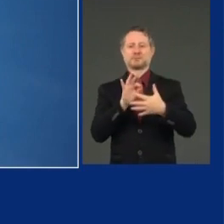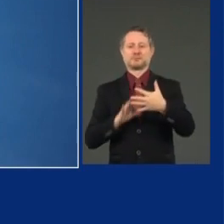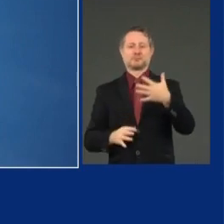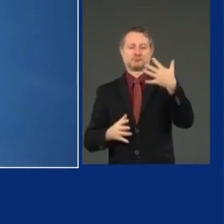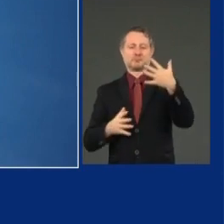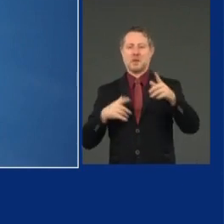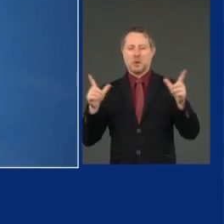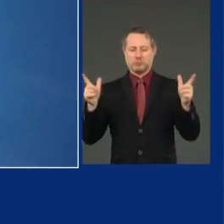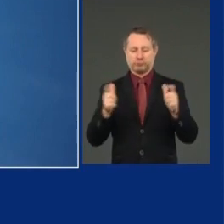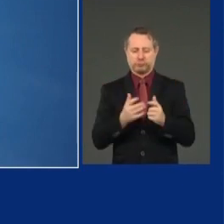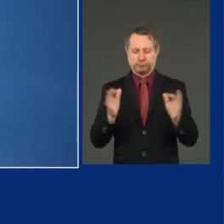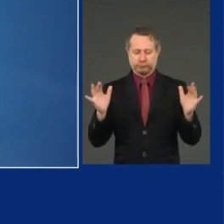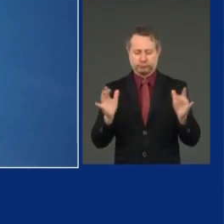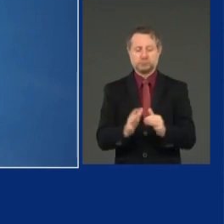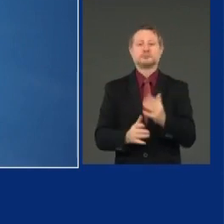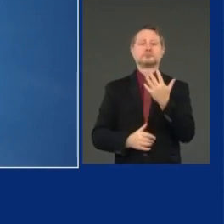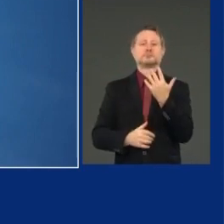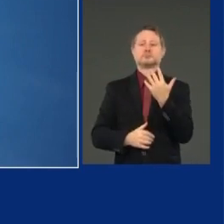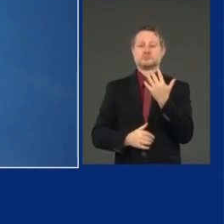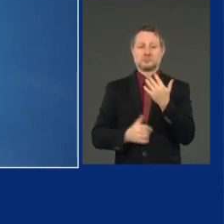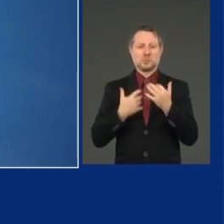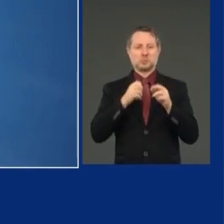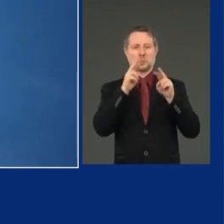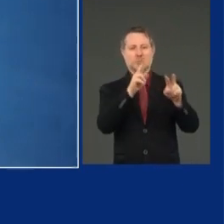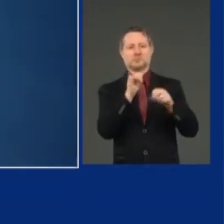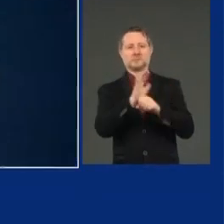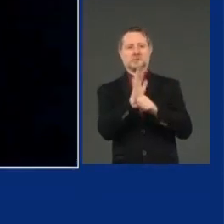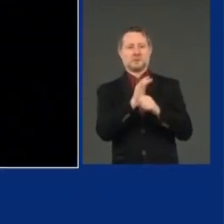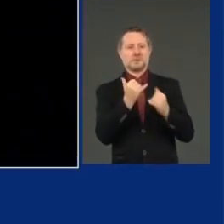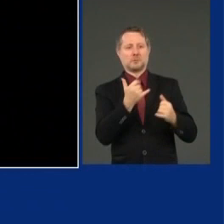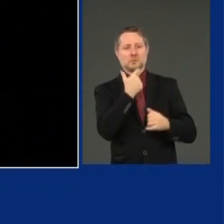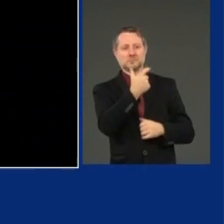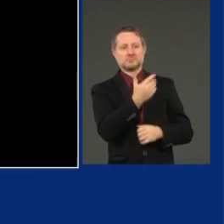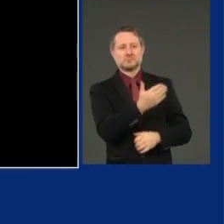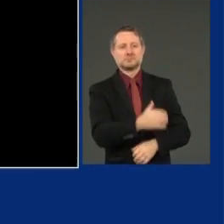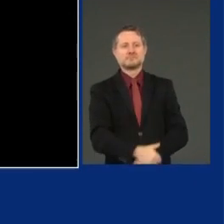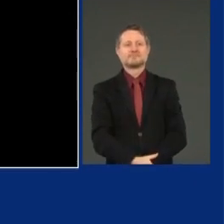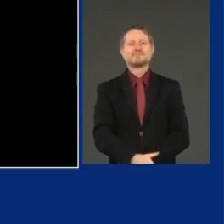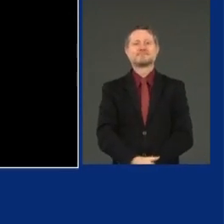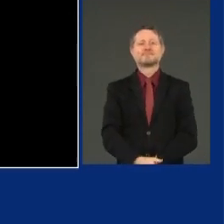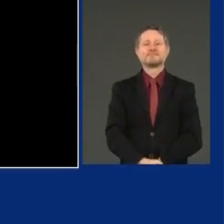AND THESE ARE THE FIVE FINALISTS THAT PEOPLE CAN VIEW AND VOTE ON.